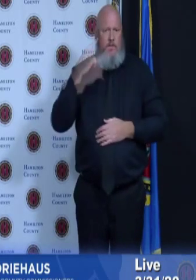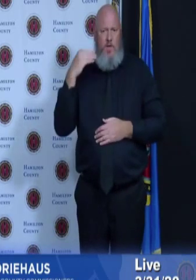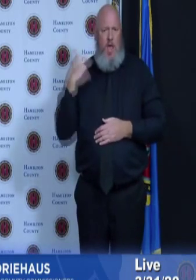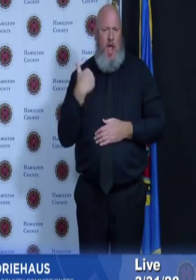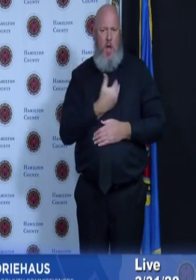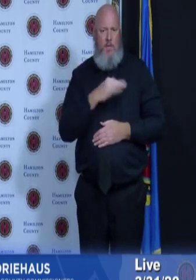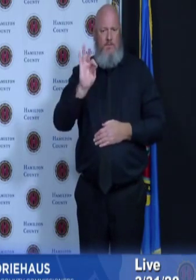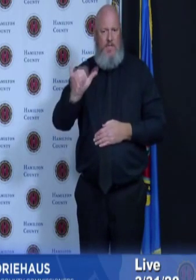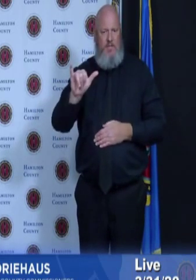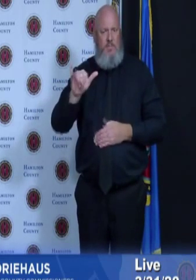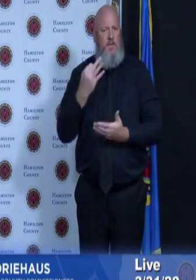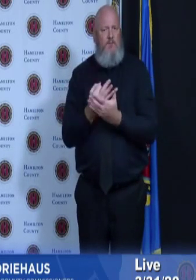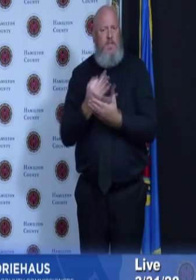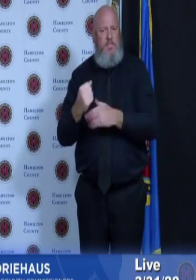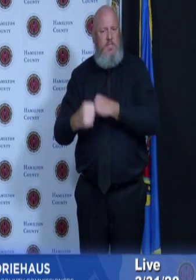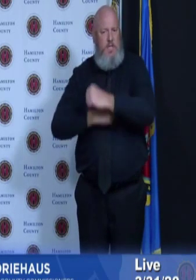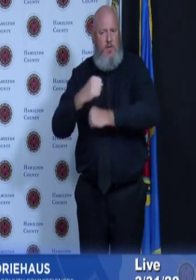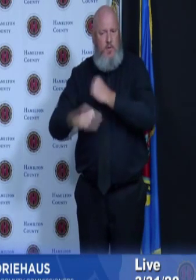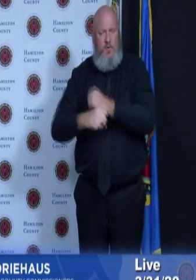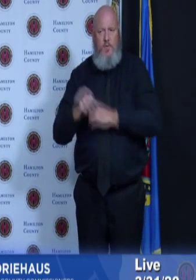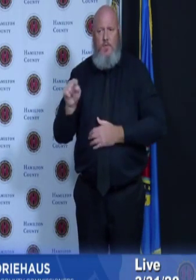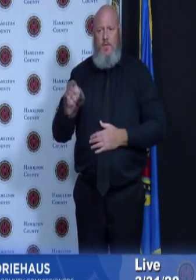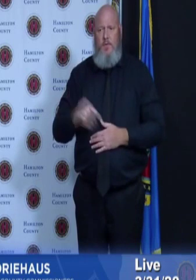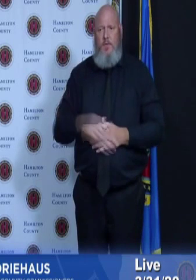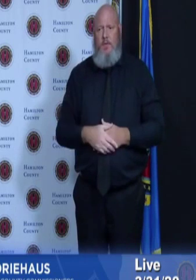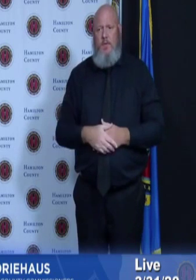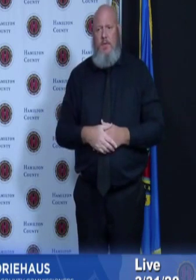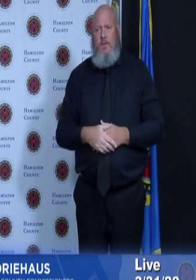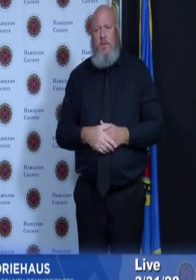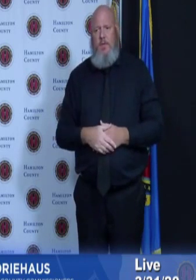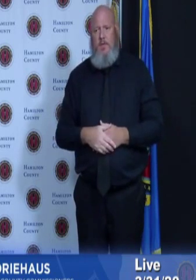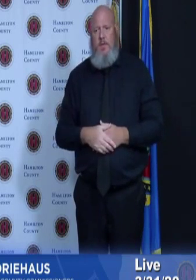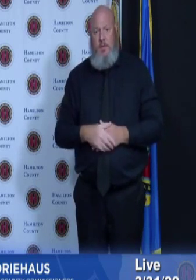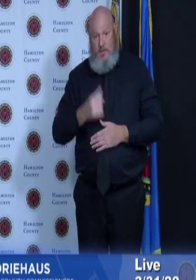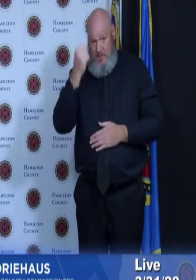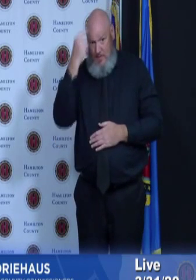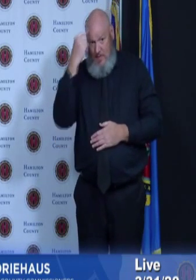are also different so while they rely very heavily on the income tax we rely